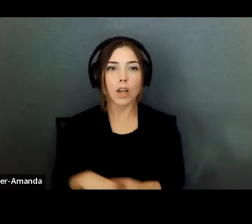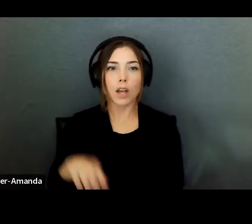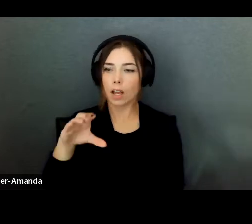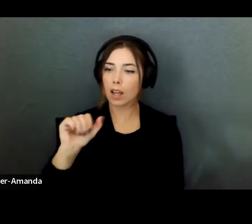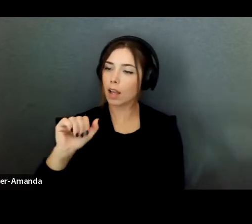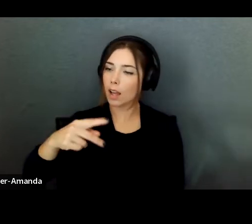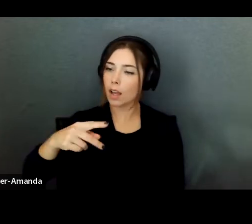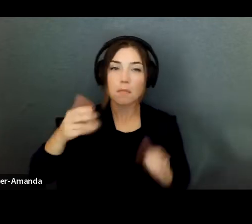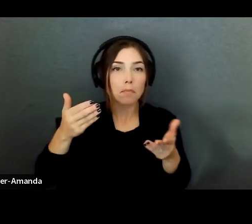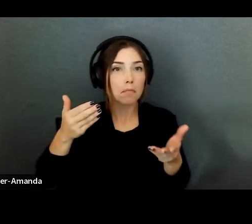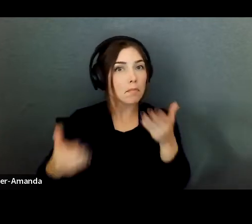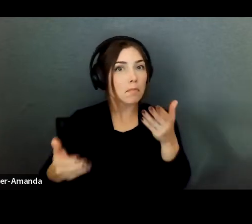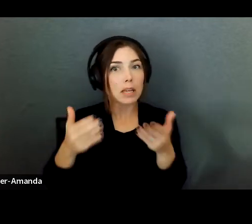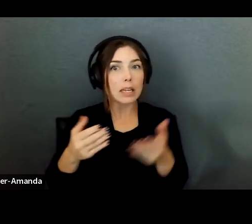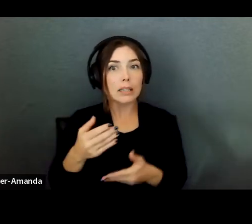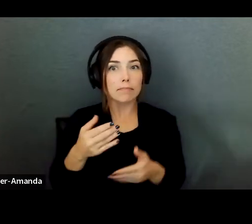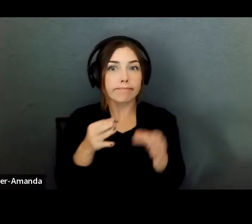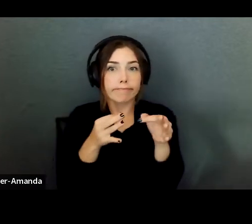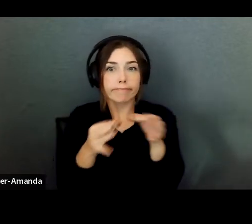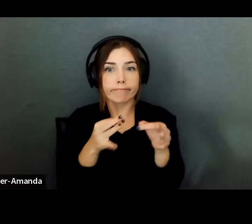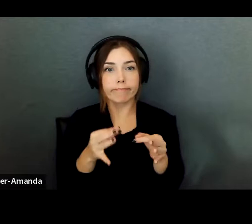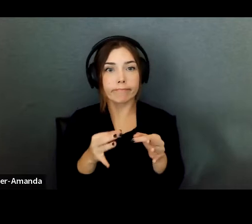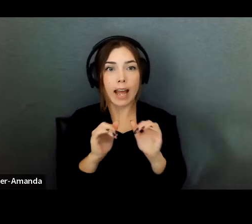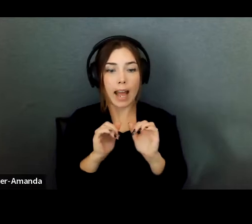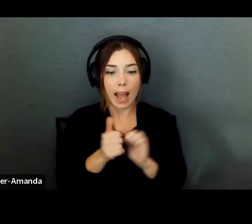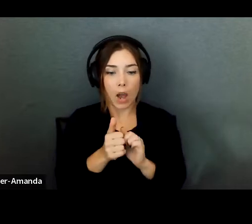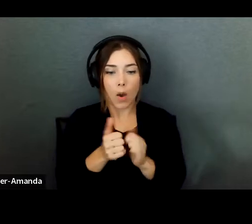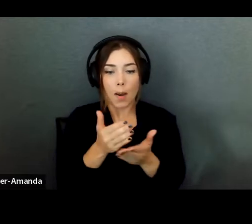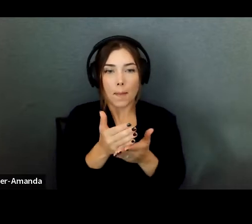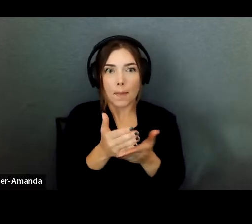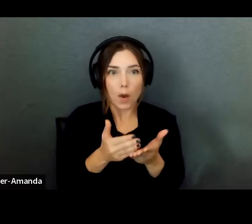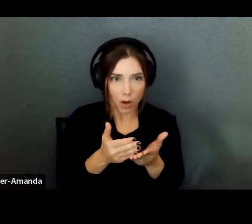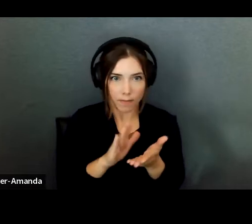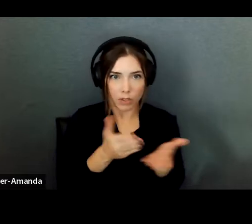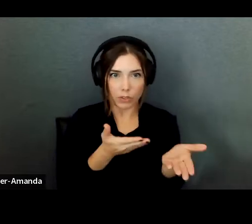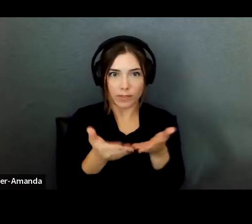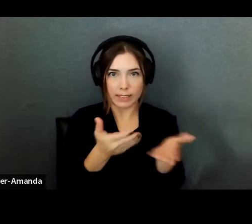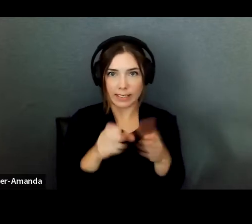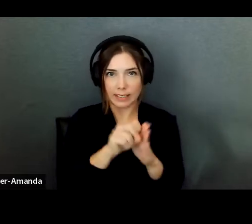community based service system in the state is not yet compliant with those requirements.